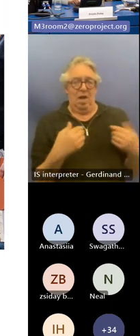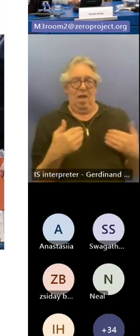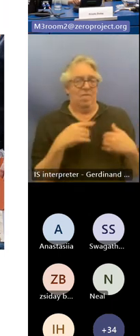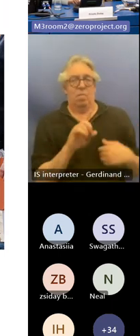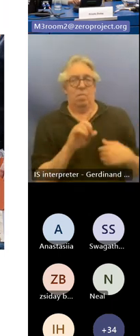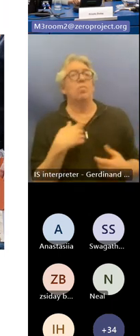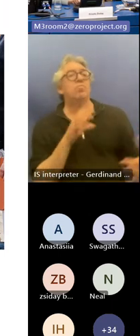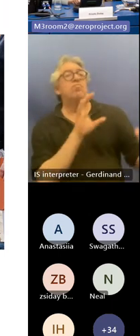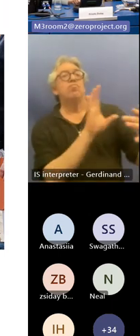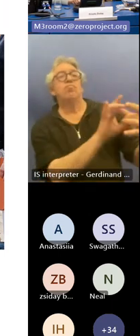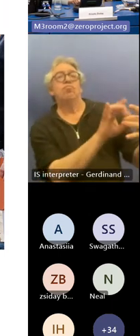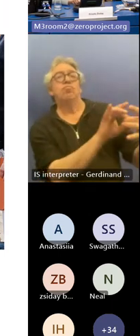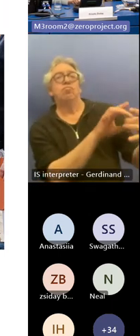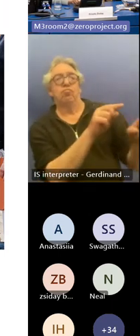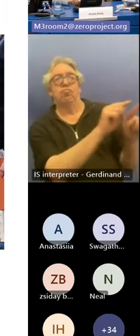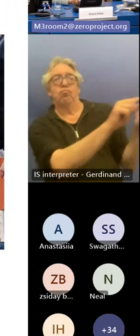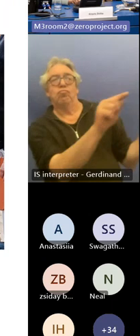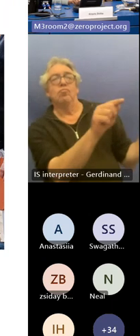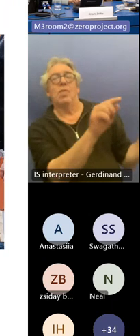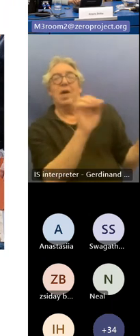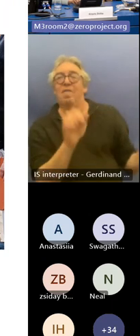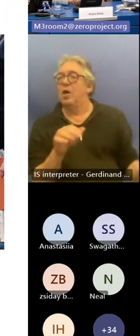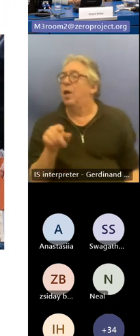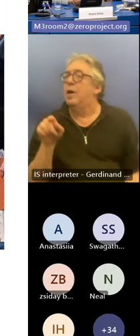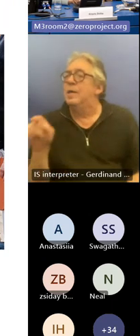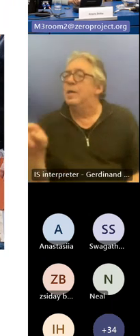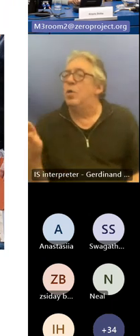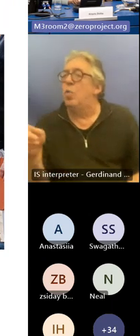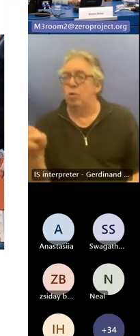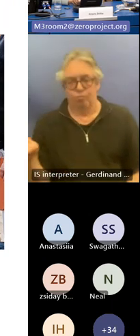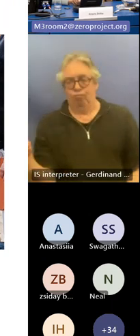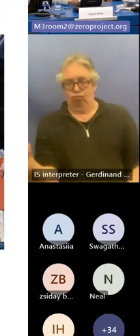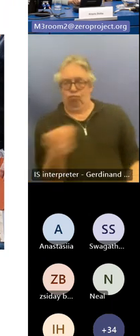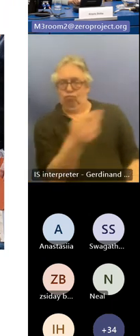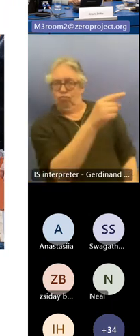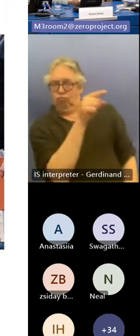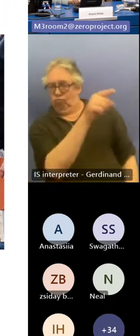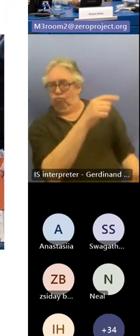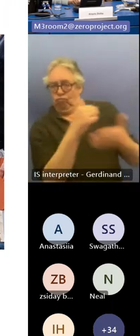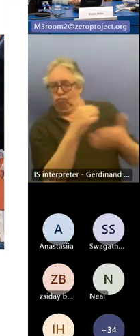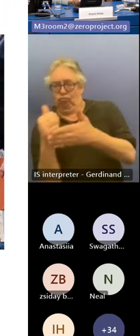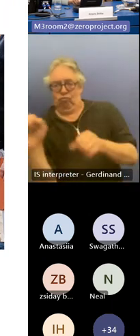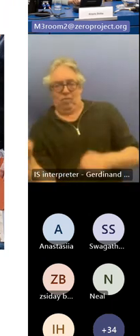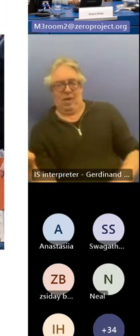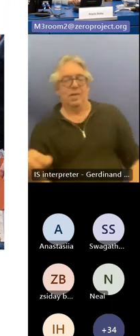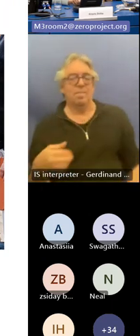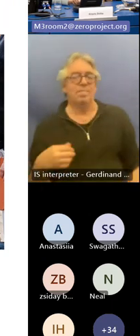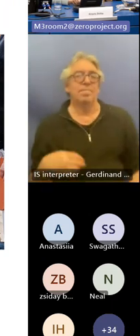institutions so that we can refer the youngsters to places or the support that we need. We also